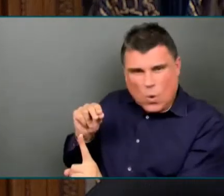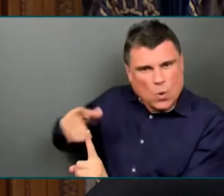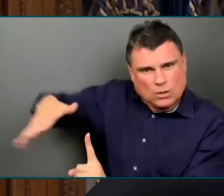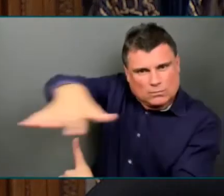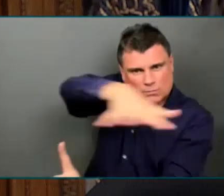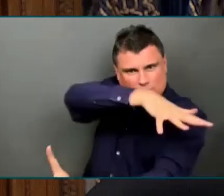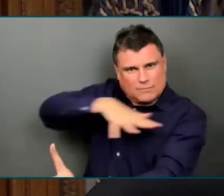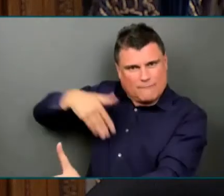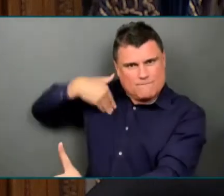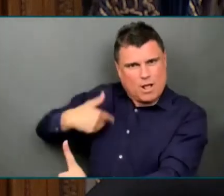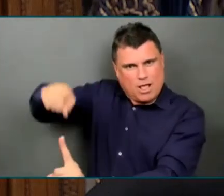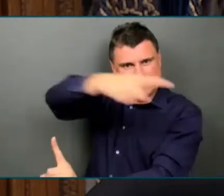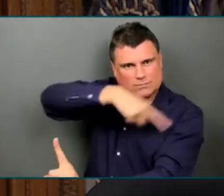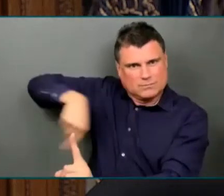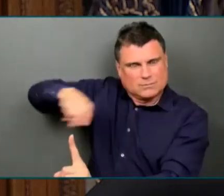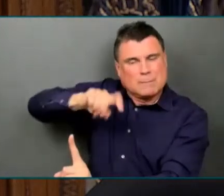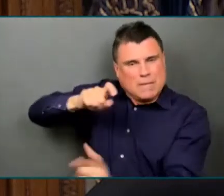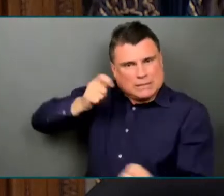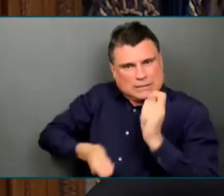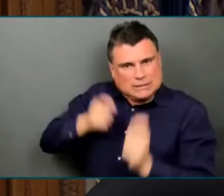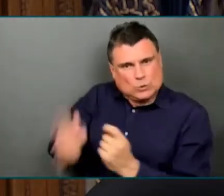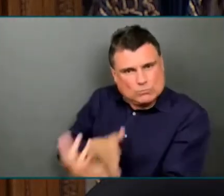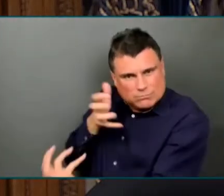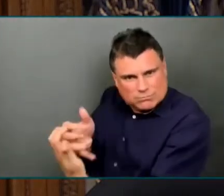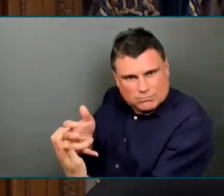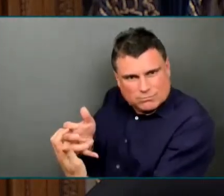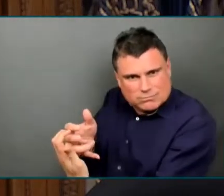By placing the needs of people with disabilities at the forefront of our work